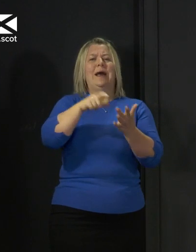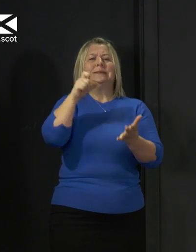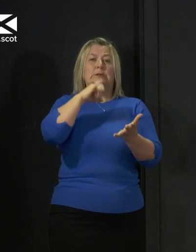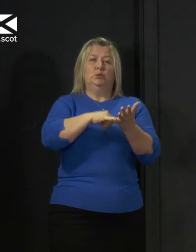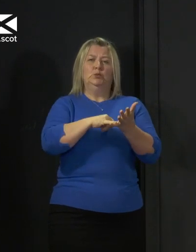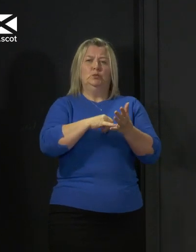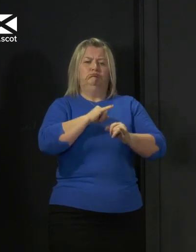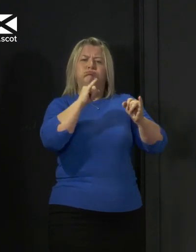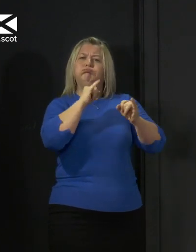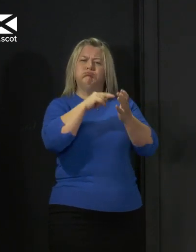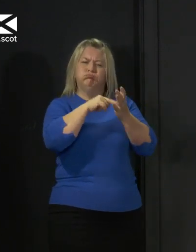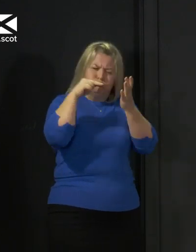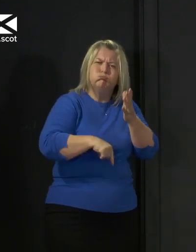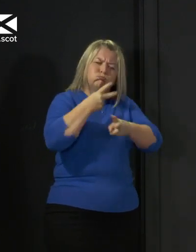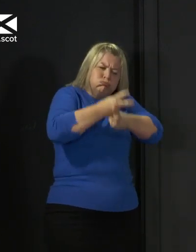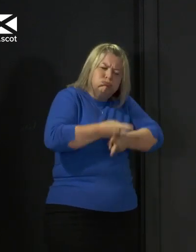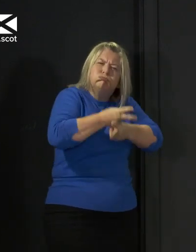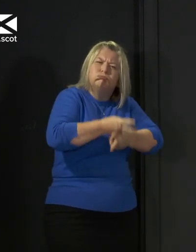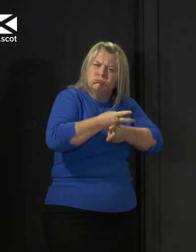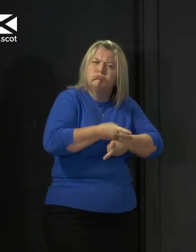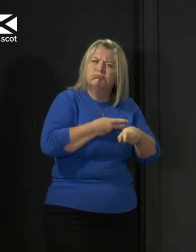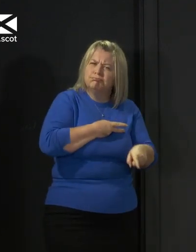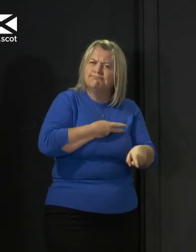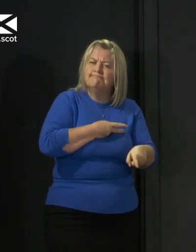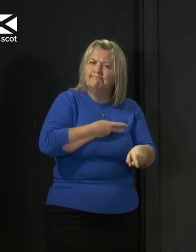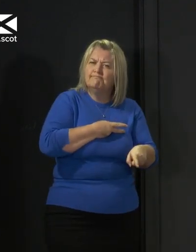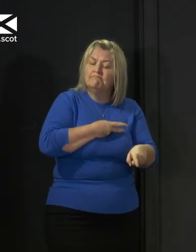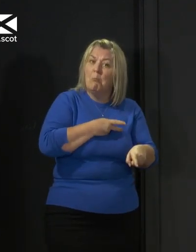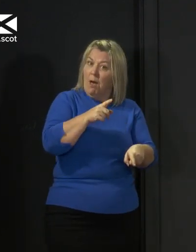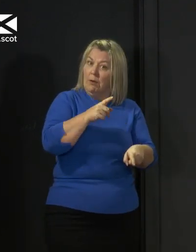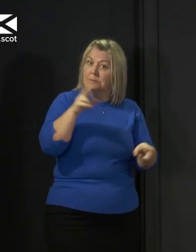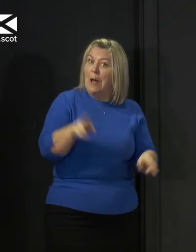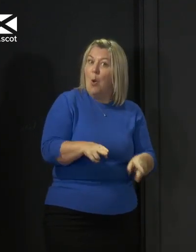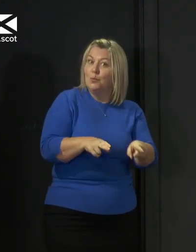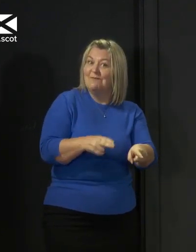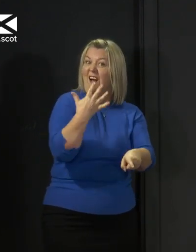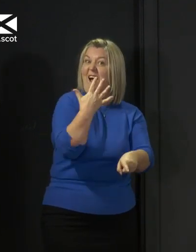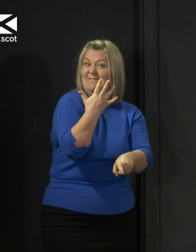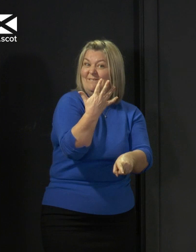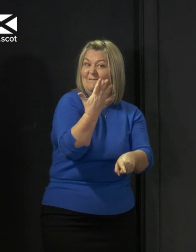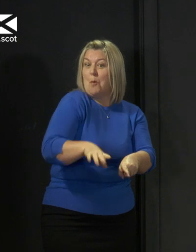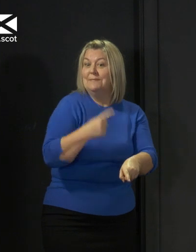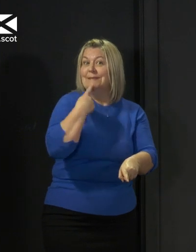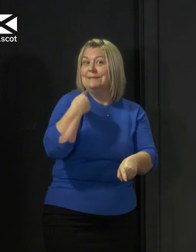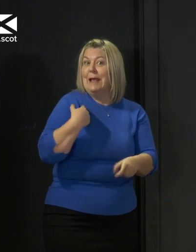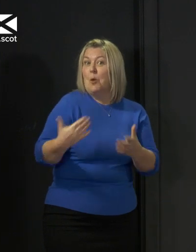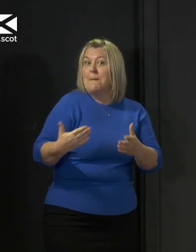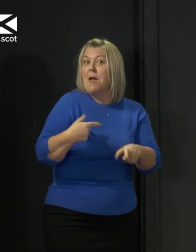suspected Cove in 19 that is a decrease or five on yesterday's figures however